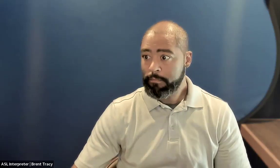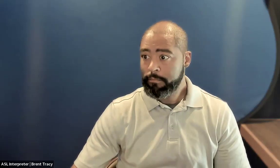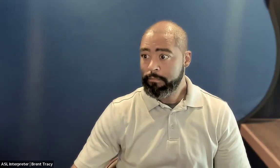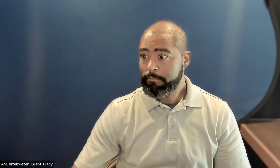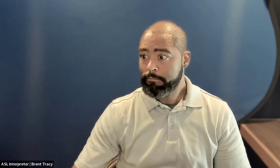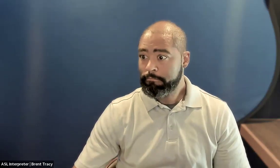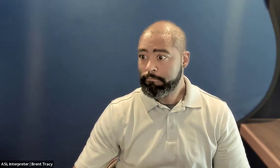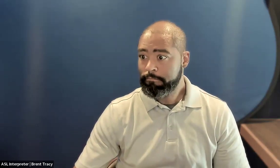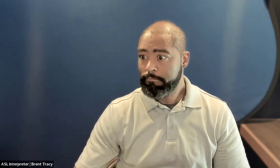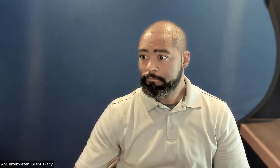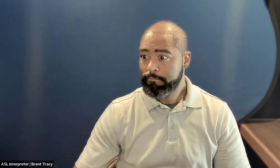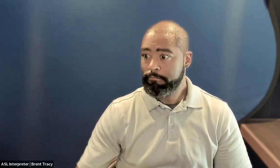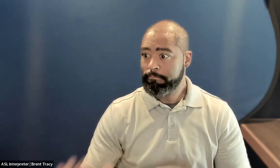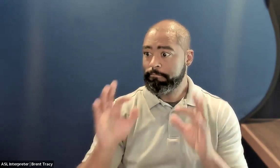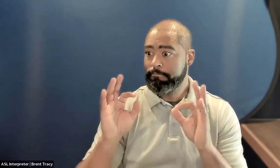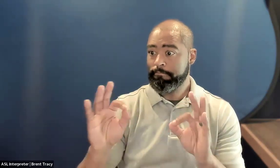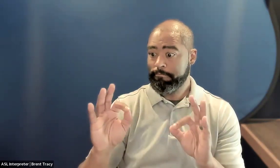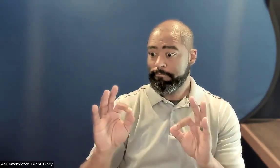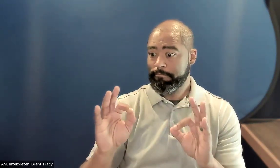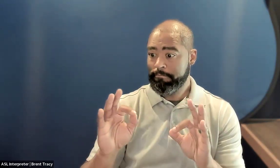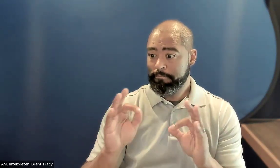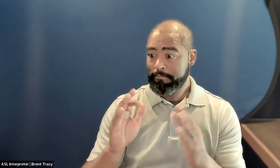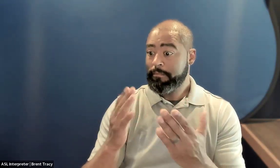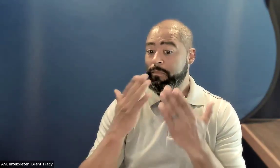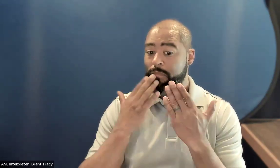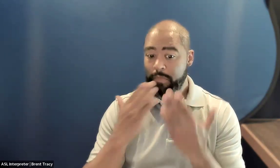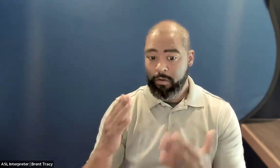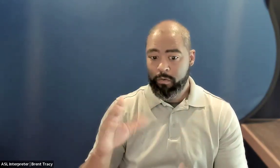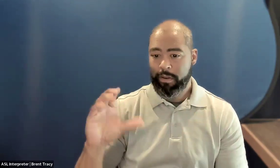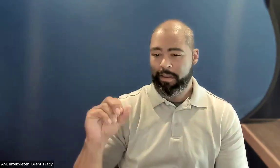office with use of the tool. So why don't we stop the recording for one?